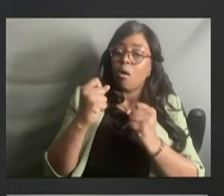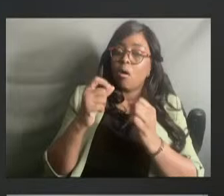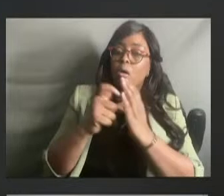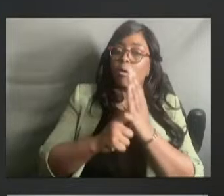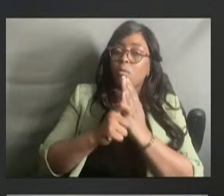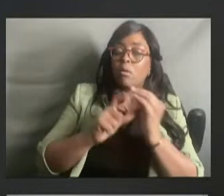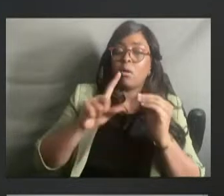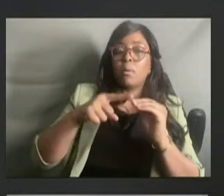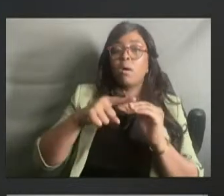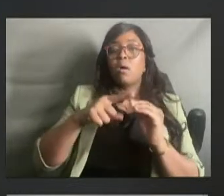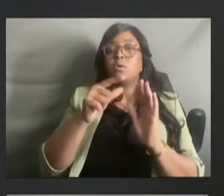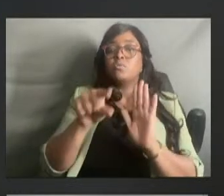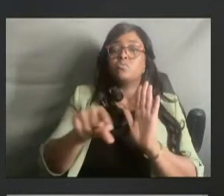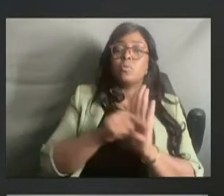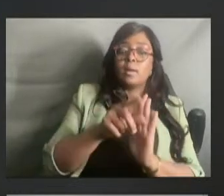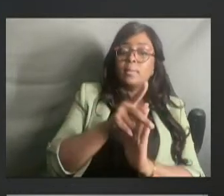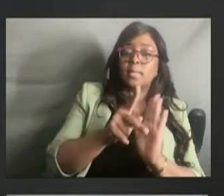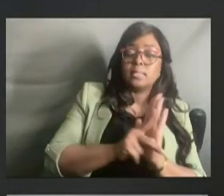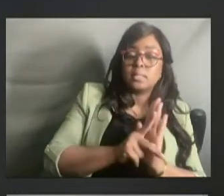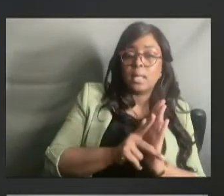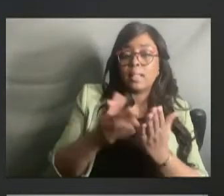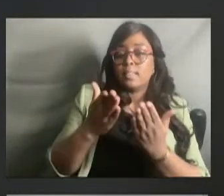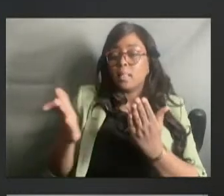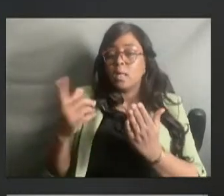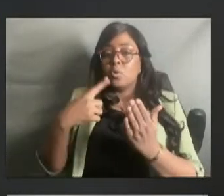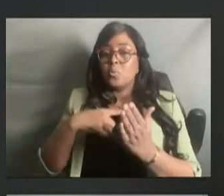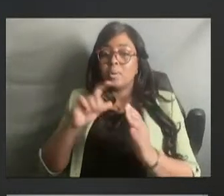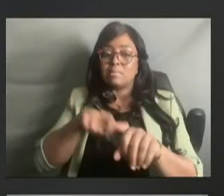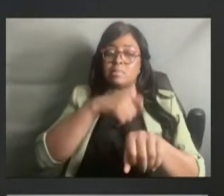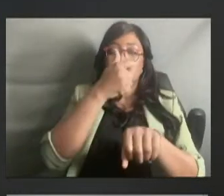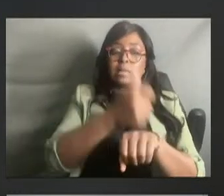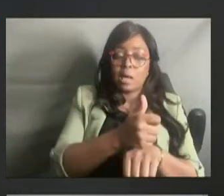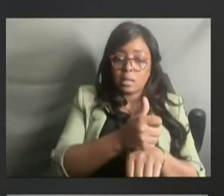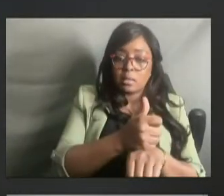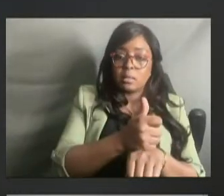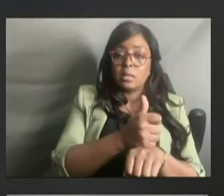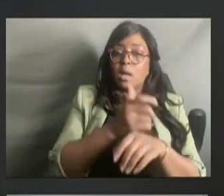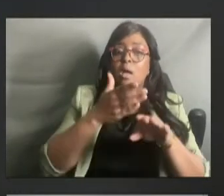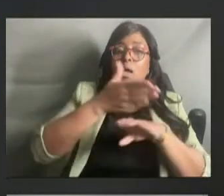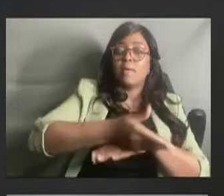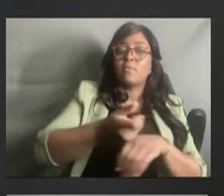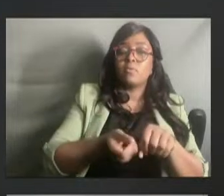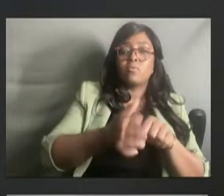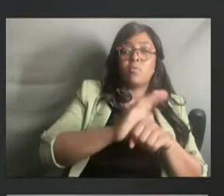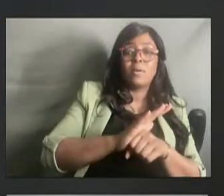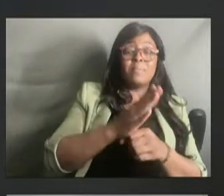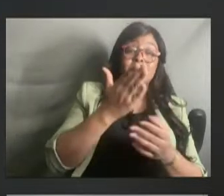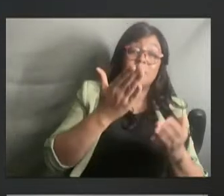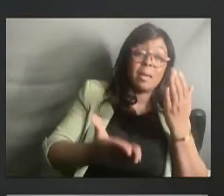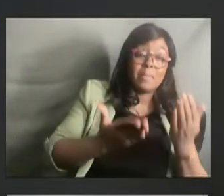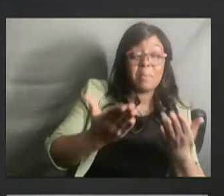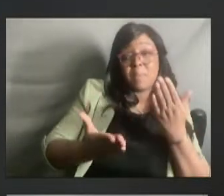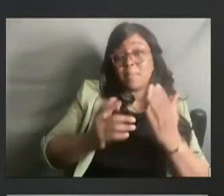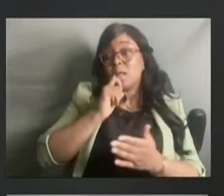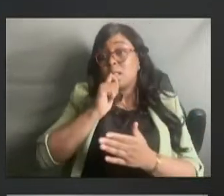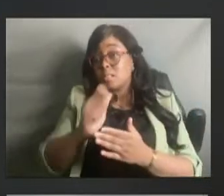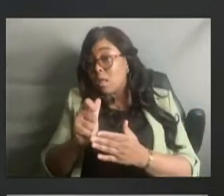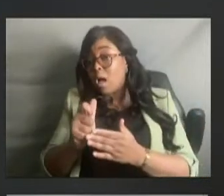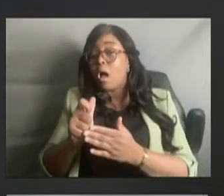it's a pretty robust article about grading policies and